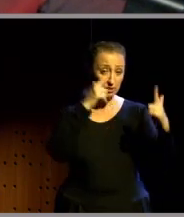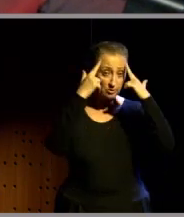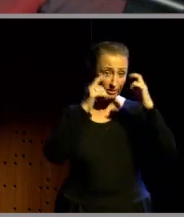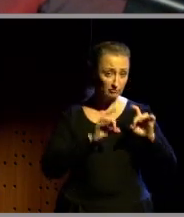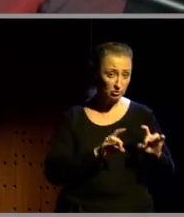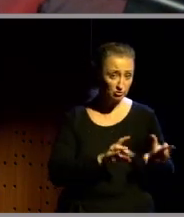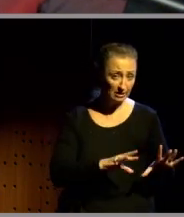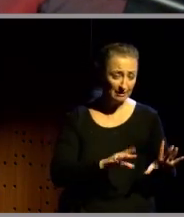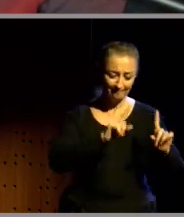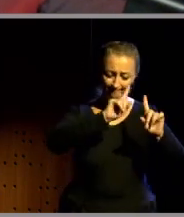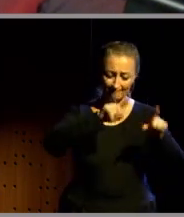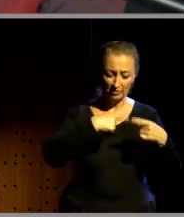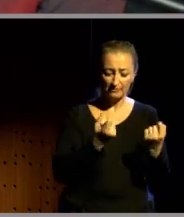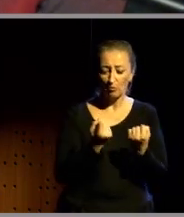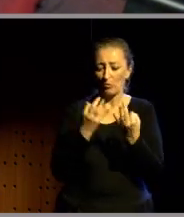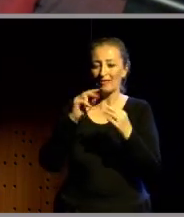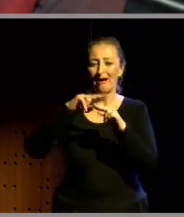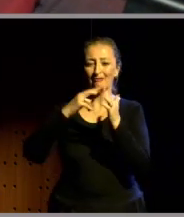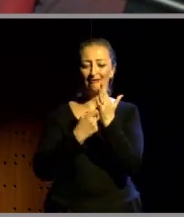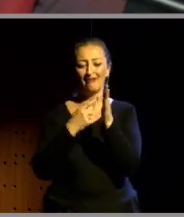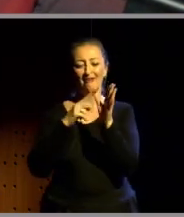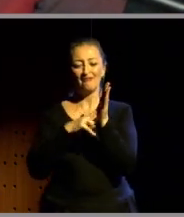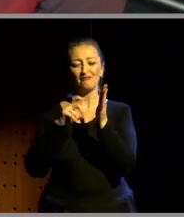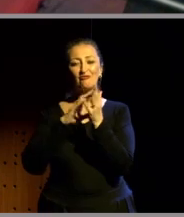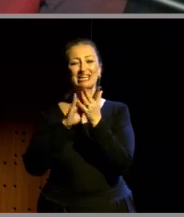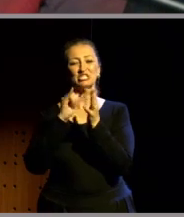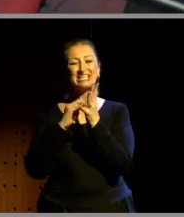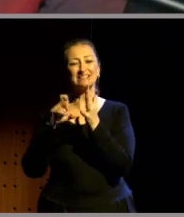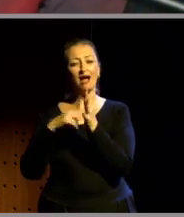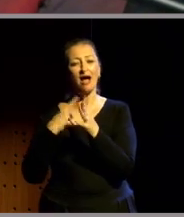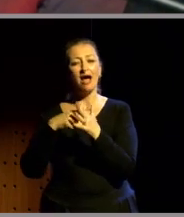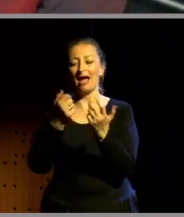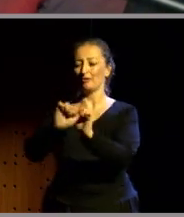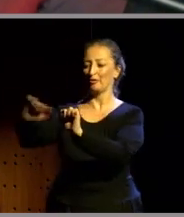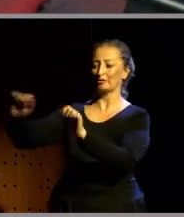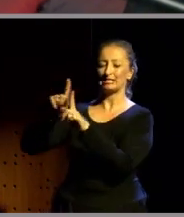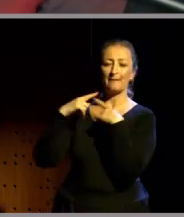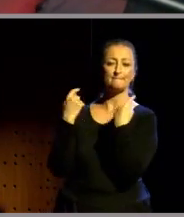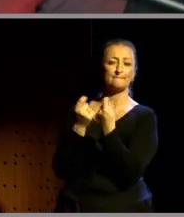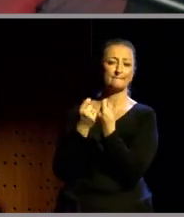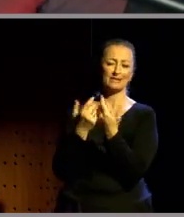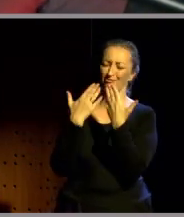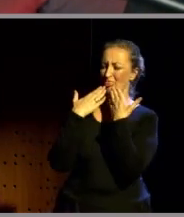like Franchesca Cubillo leading the way and playing a critical role in our journey. So, thank you, Franchesca,